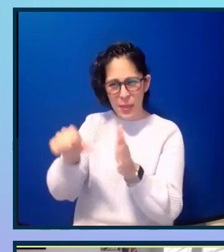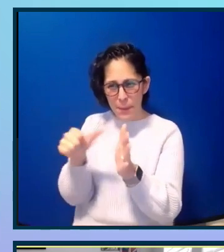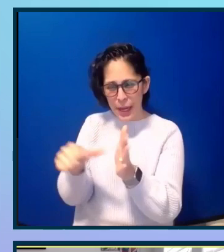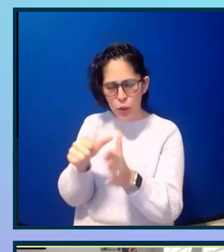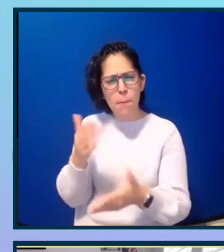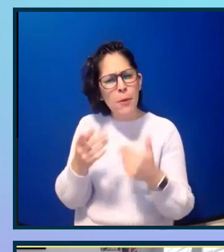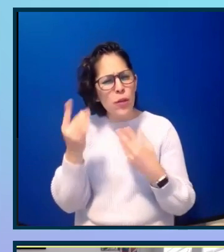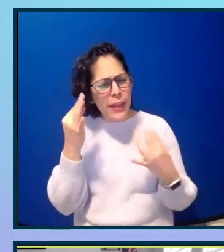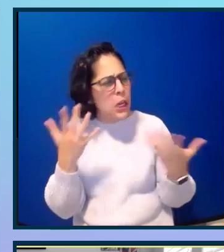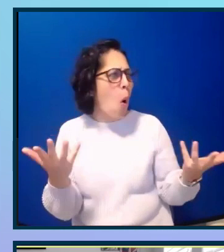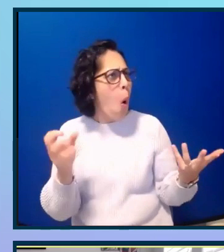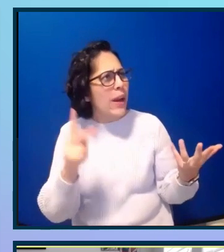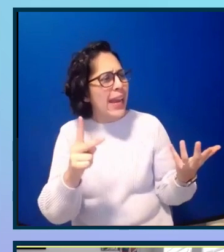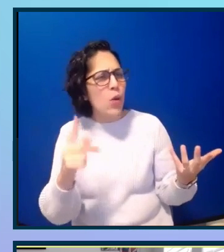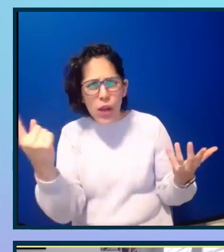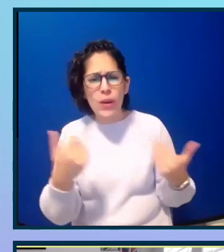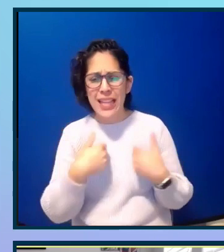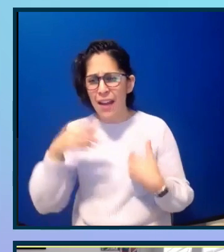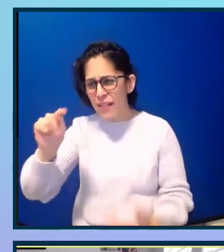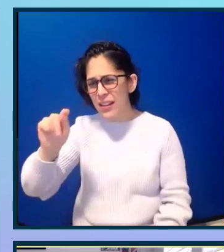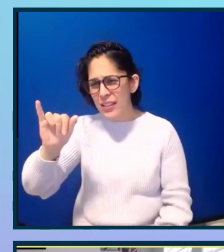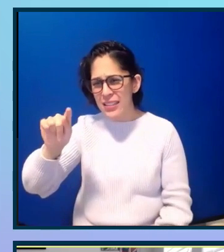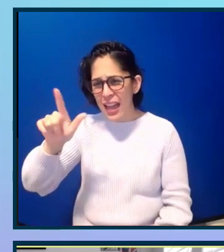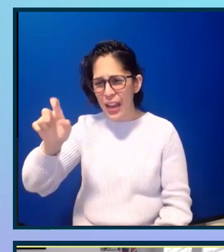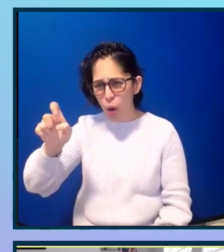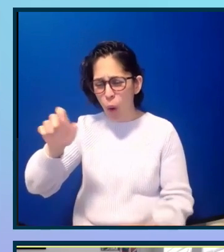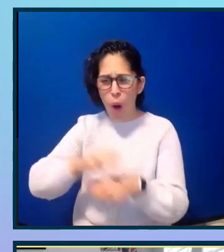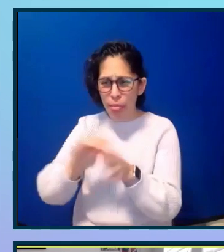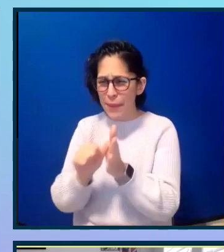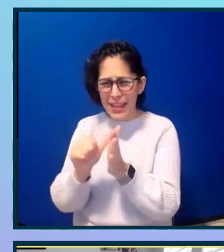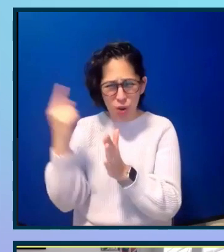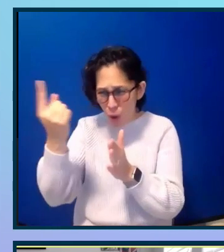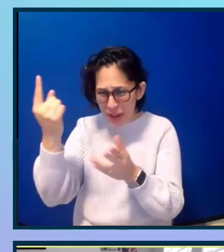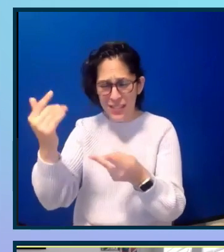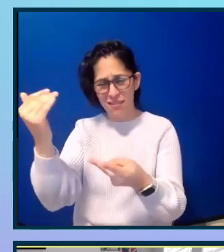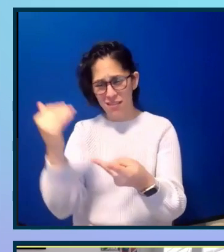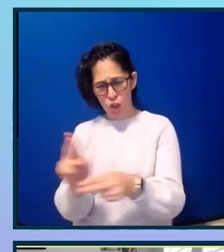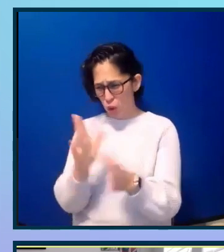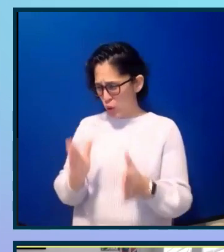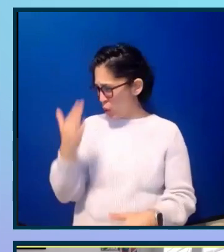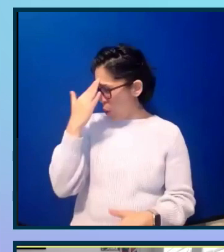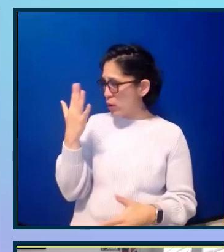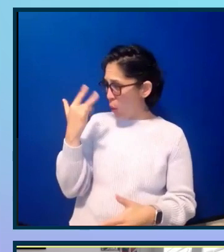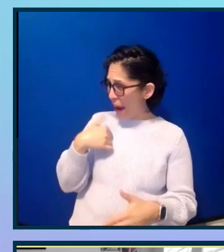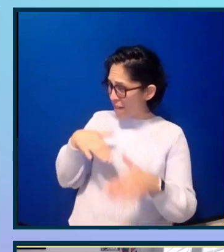"Well, okay, we always have a title on our page," right, or, "The user knows why they've gotten into this screen,"